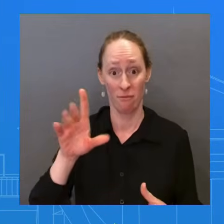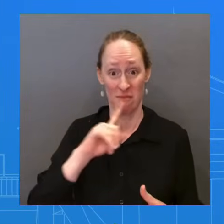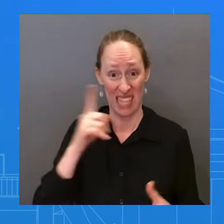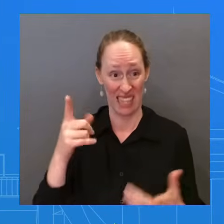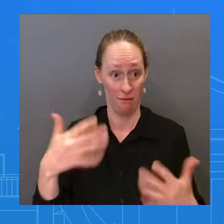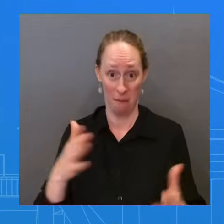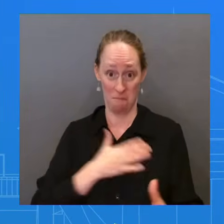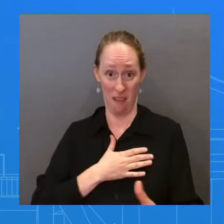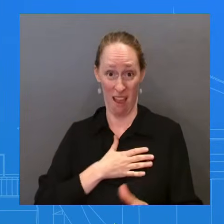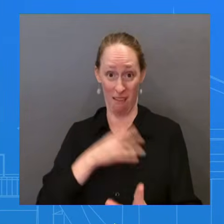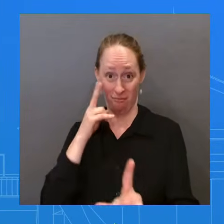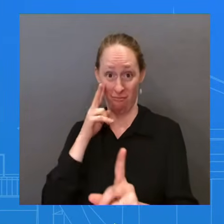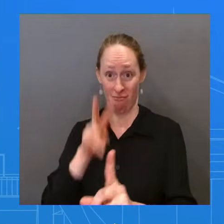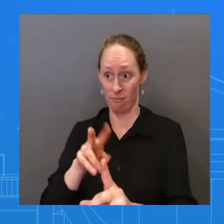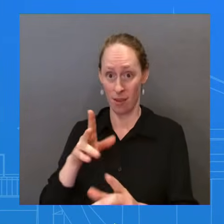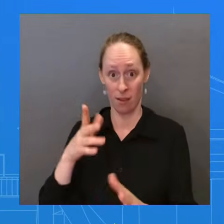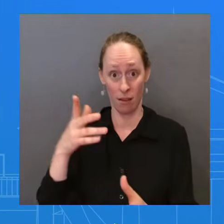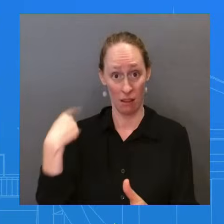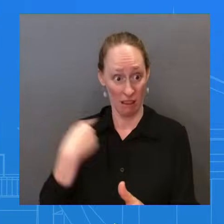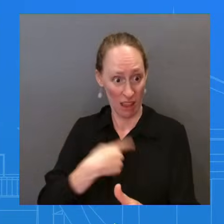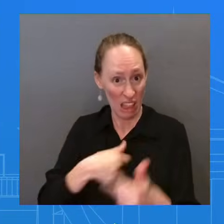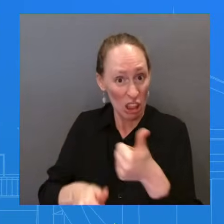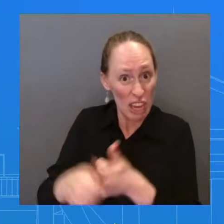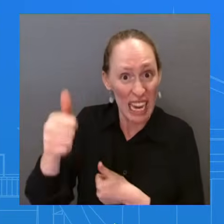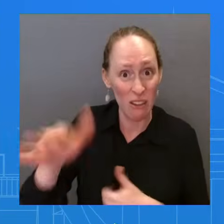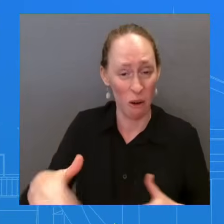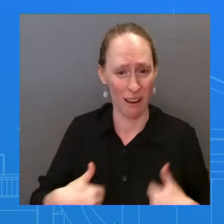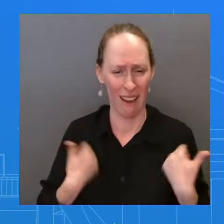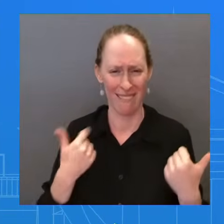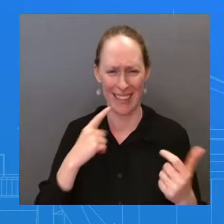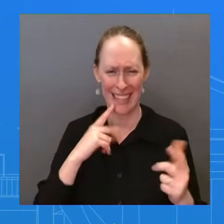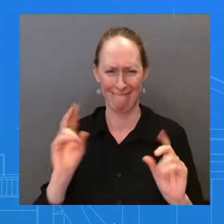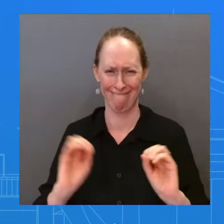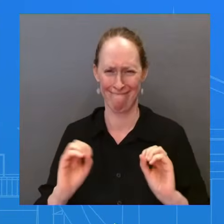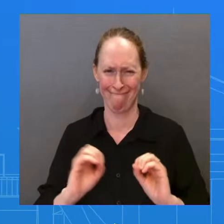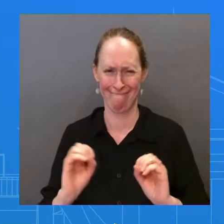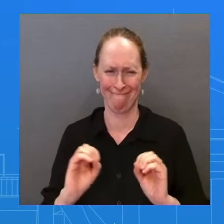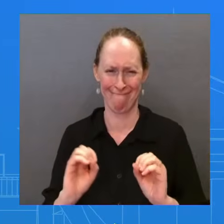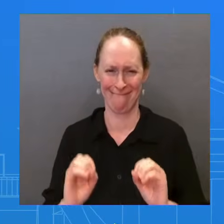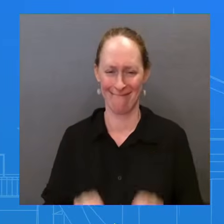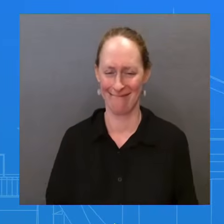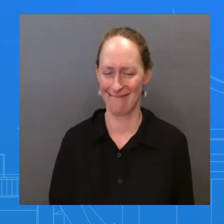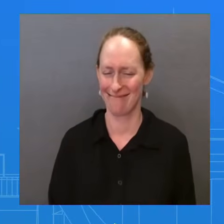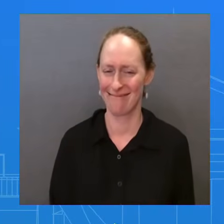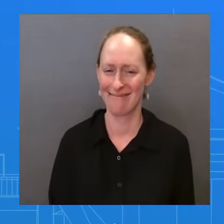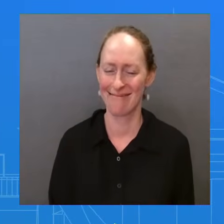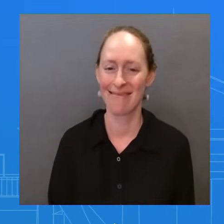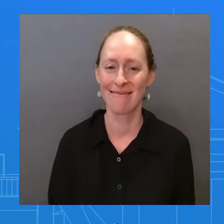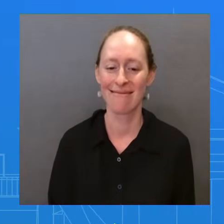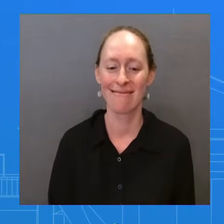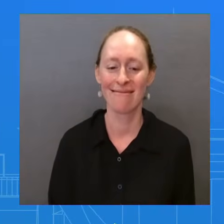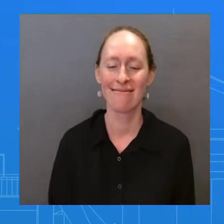Ms. Jean-Pierre: Go ahead. The Press: The Wall Street Journal reported yesterday about these discussions among European leaders and the Ukrainians about the potential